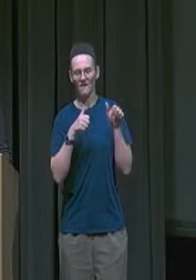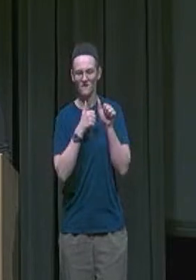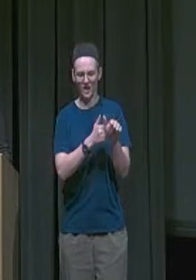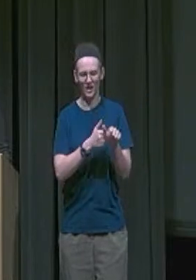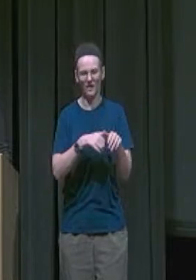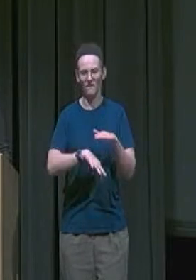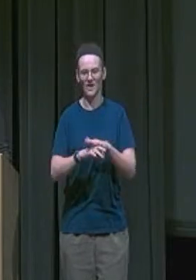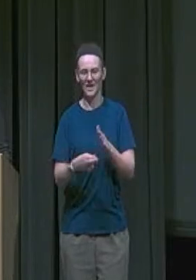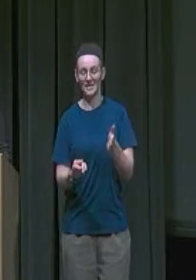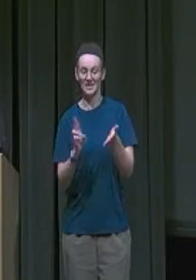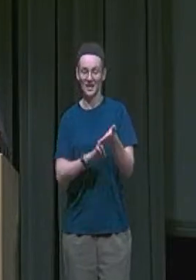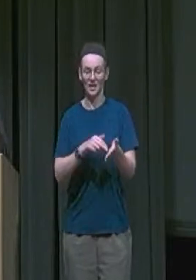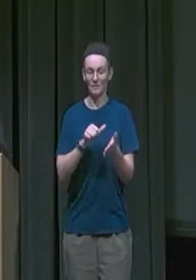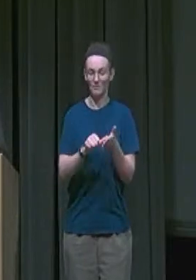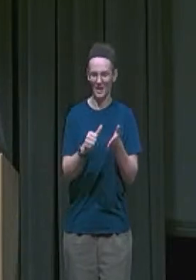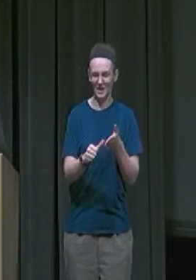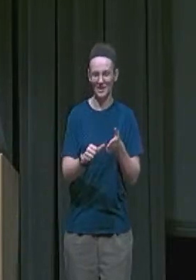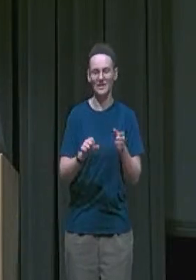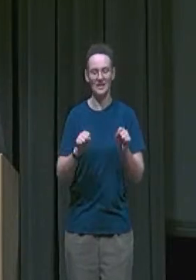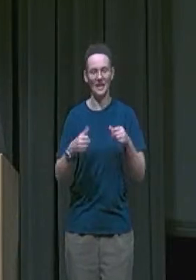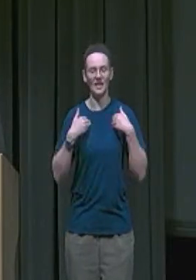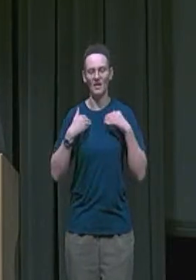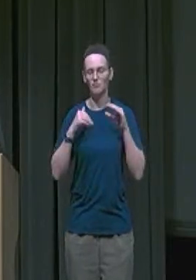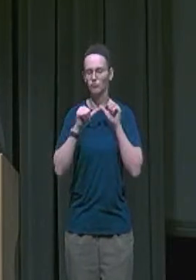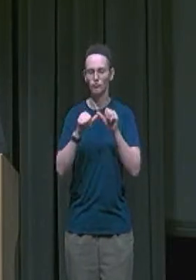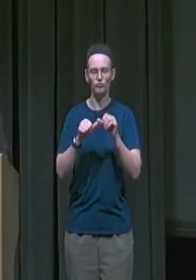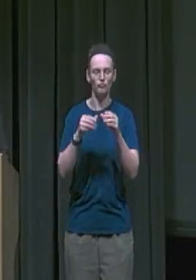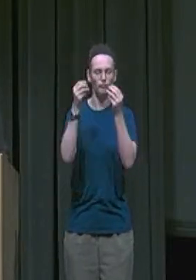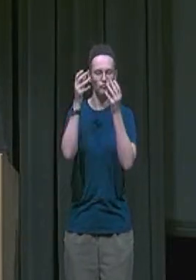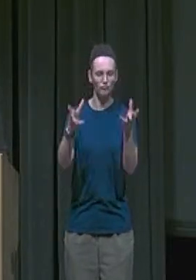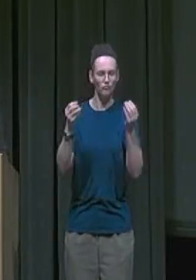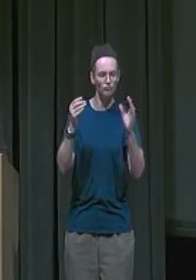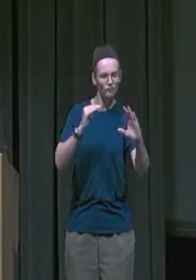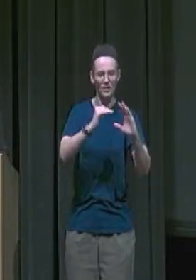where you can get continuing emails uh newsletters about uh the project